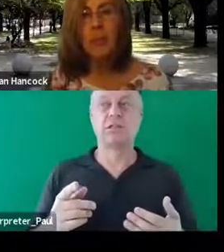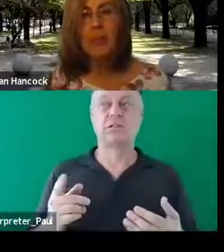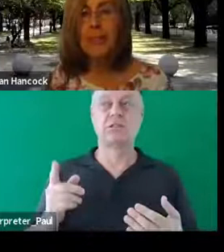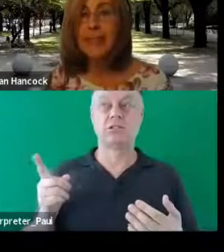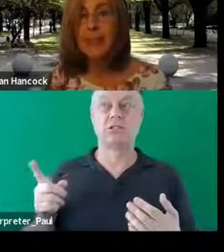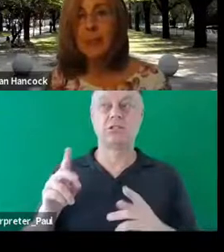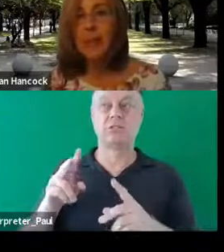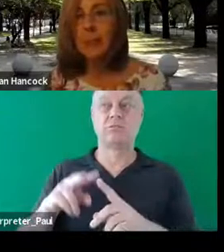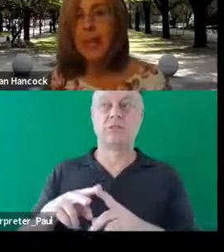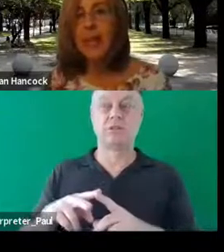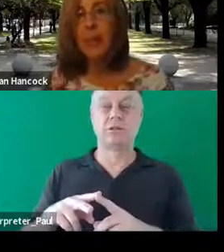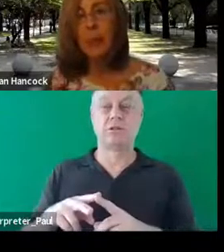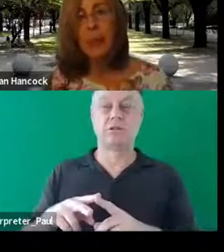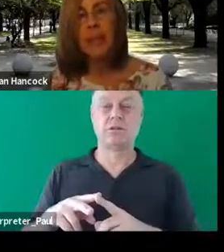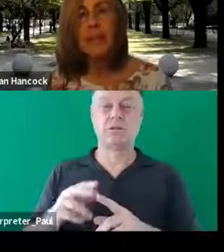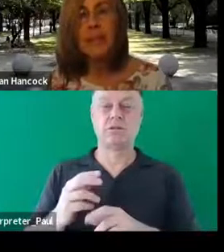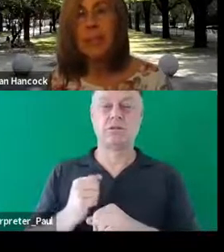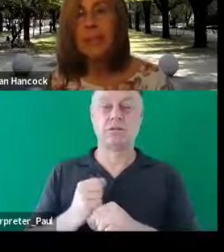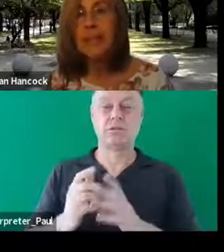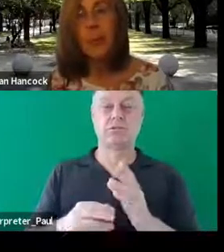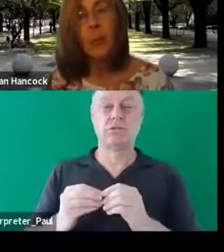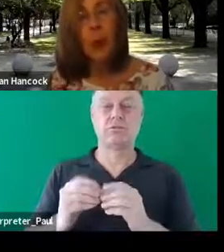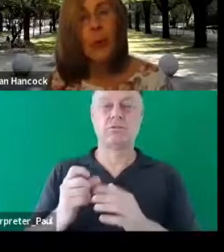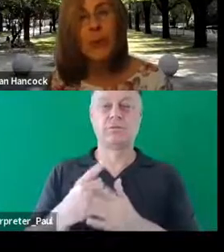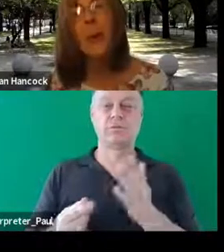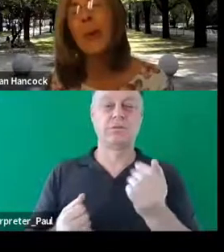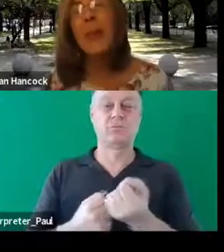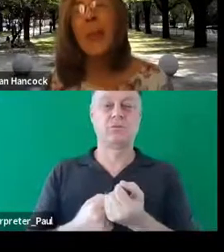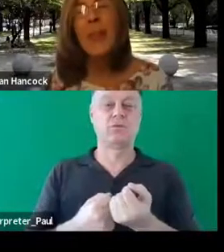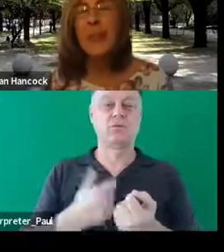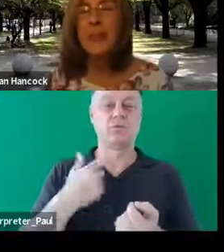was successful in obtaining employment in a disability support role. So that wasn’t,